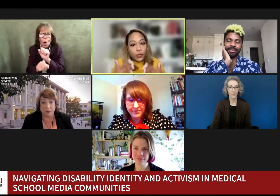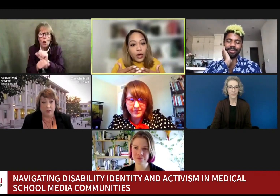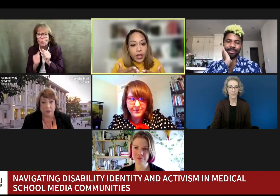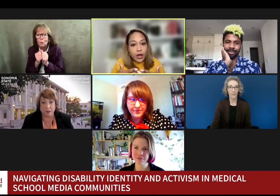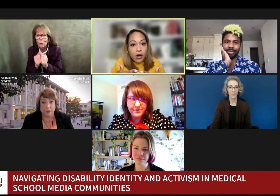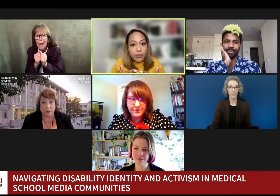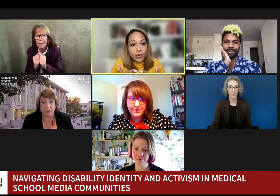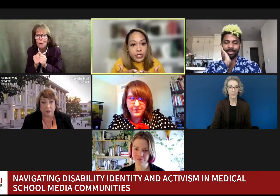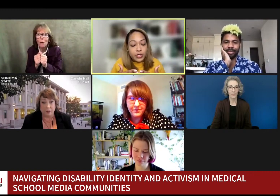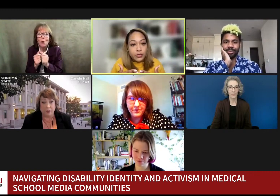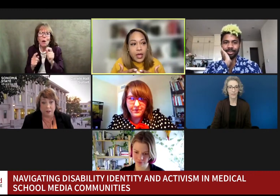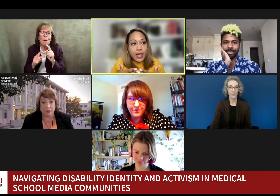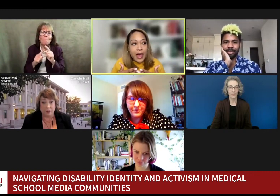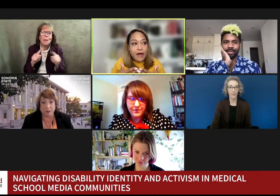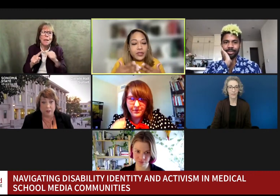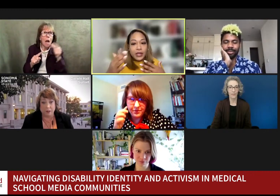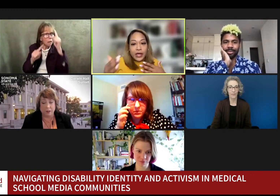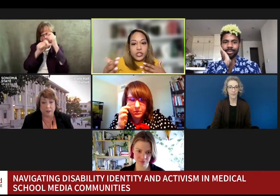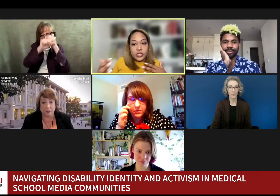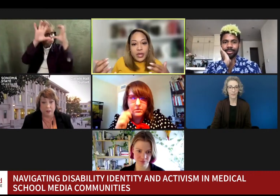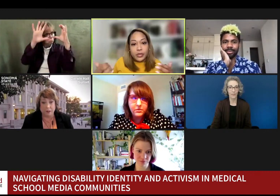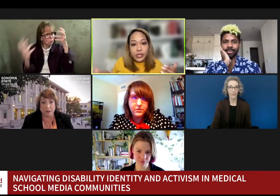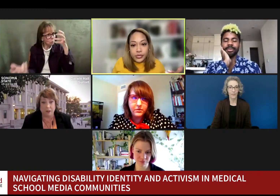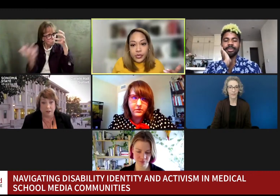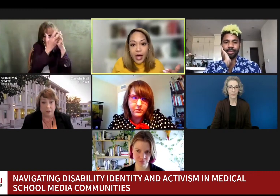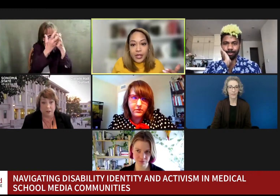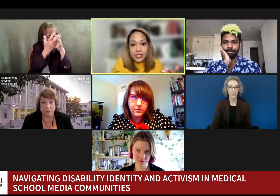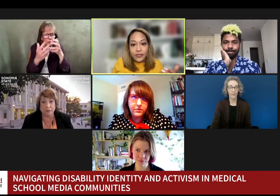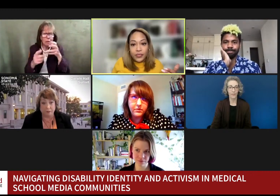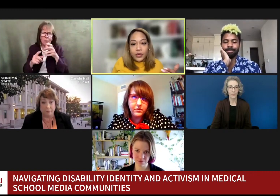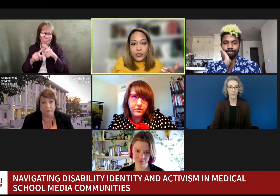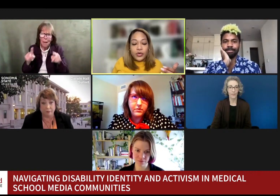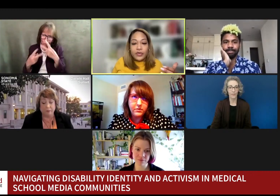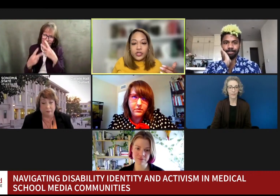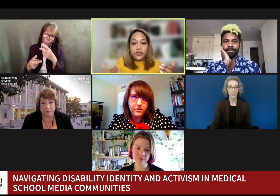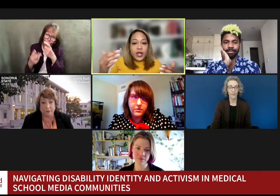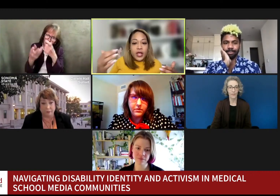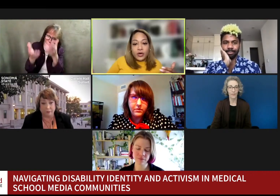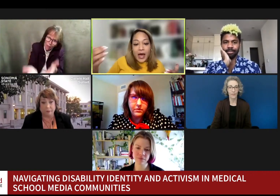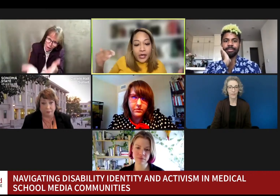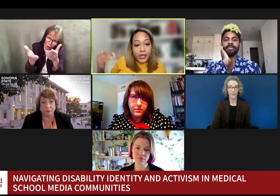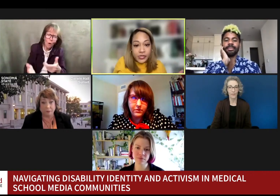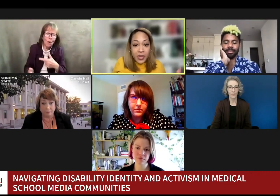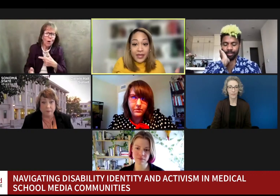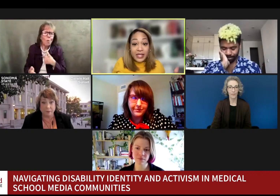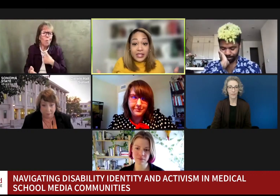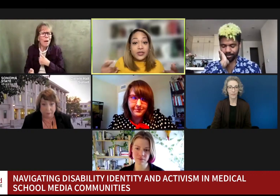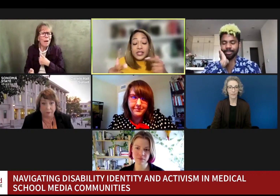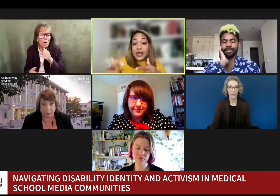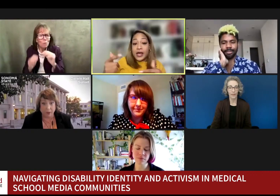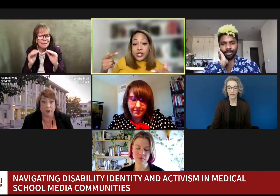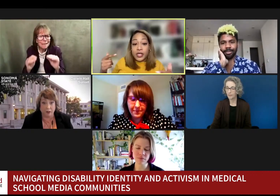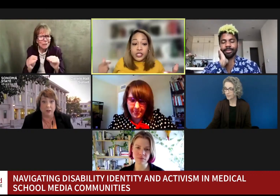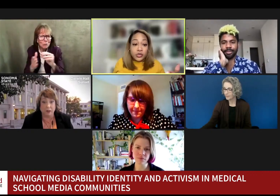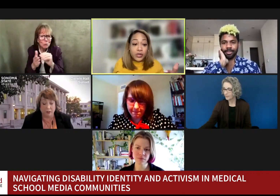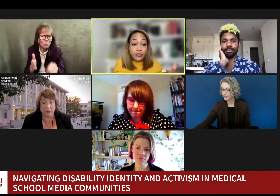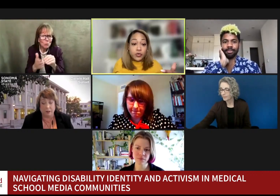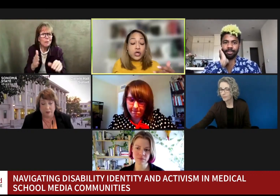but we don't have the language to be able to do that. We don't even train on how to do that, and that starts at the educational level.